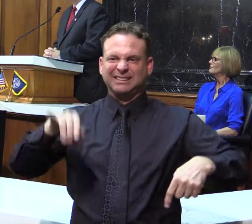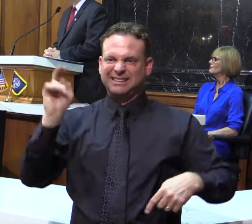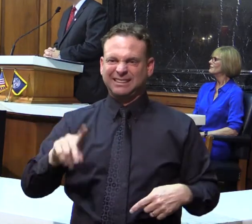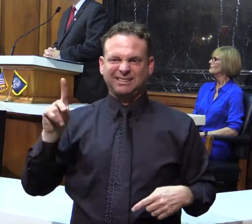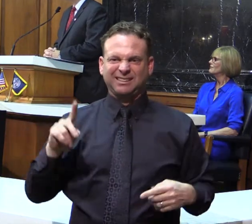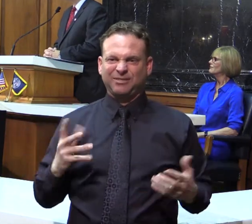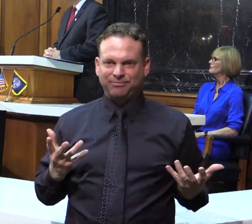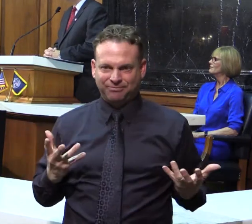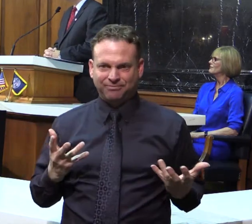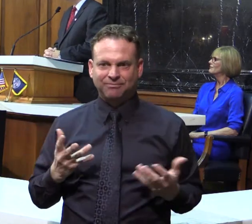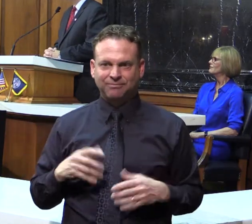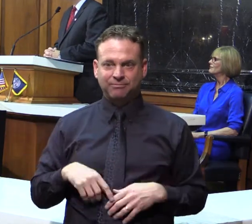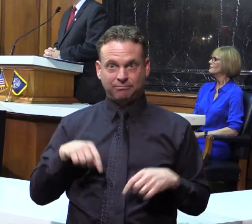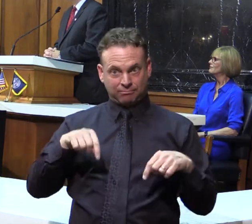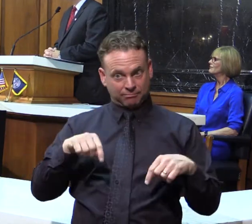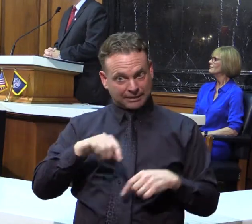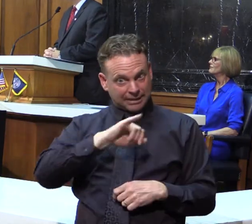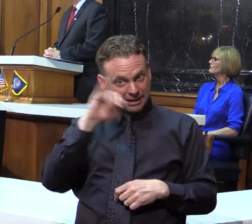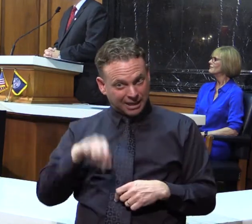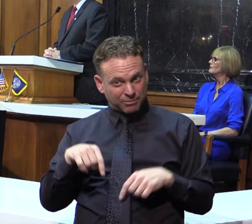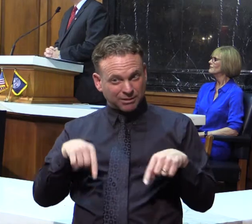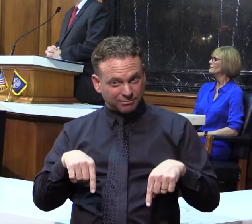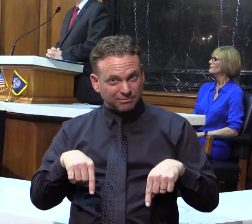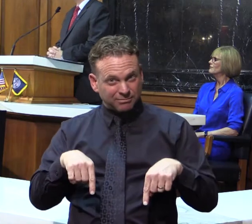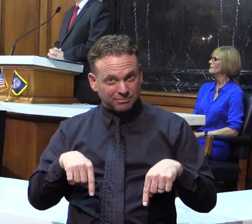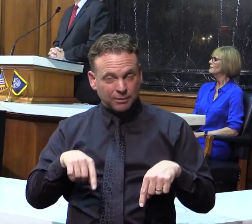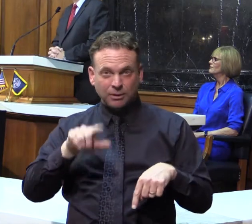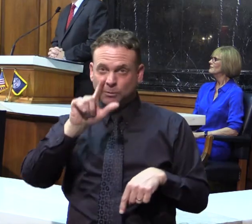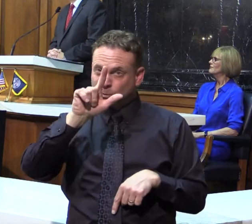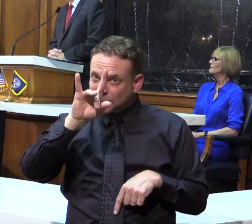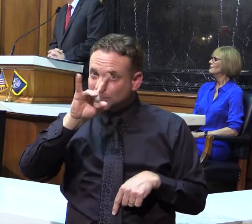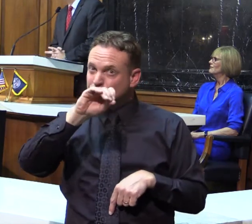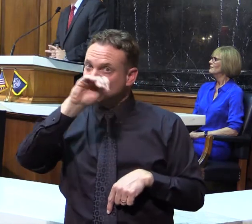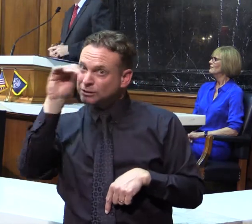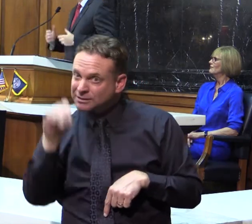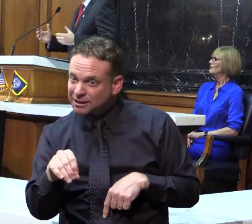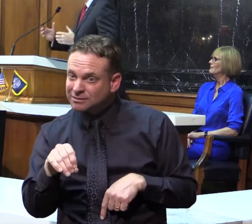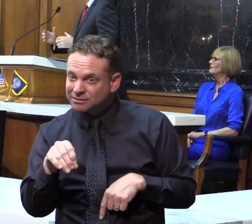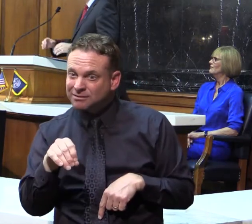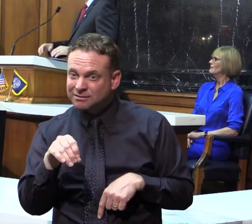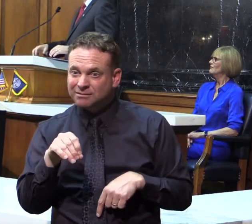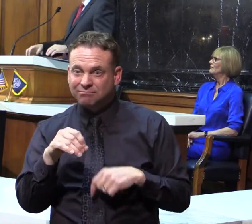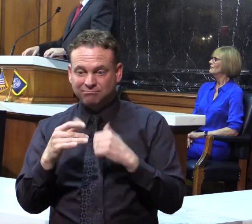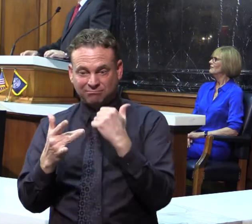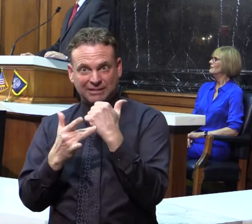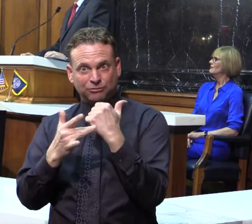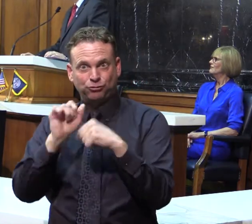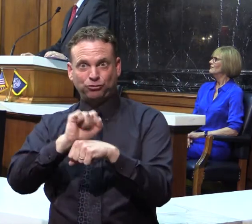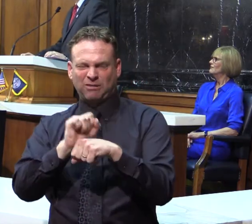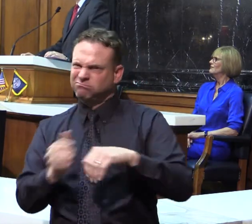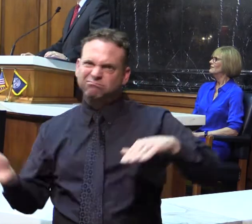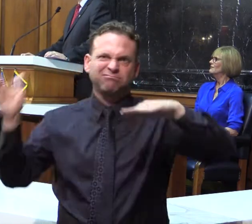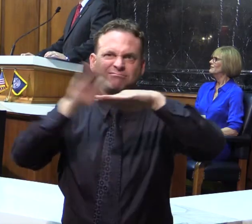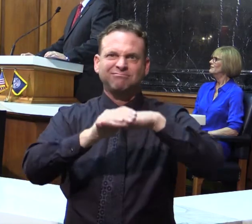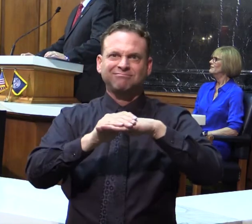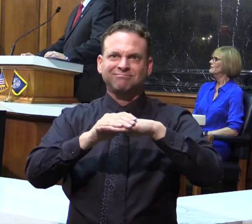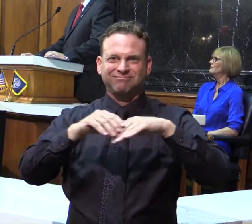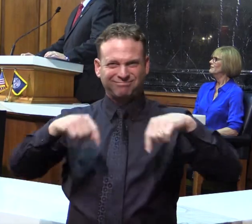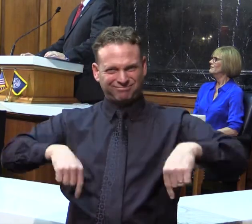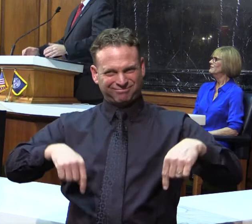since 2015! Take Infosys – which was the first Indian company on the New York Stock Exchange and